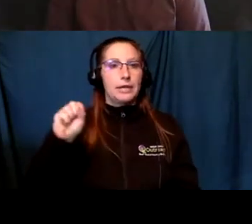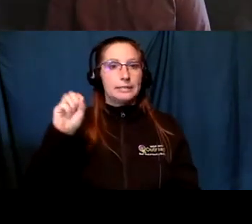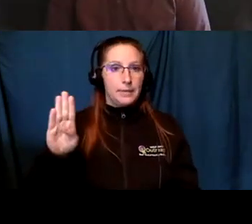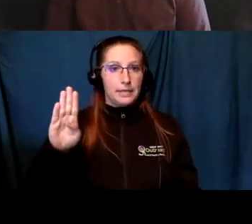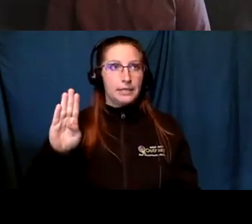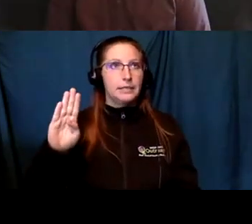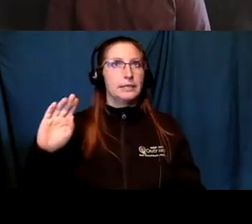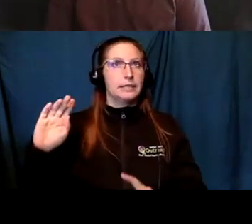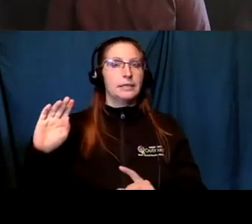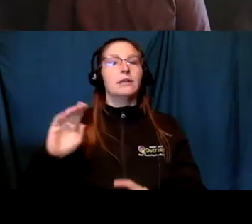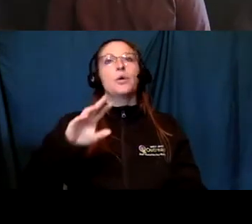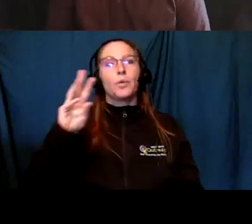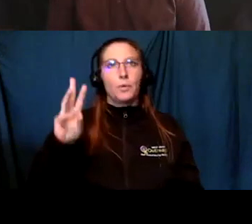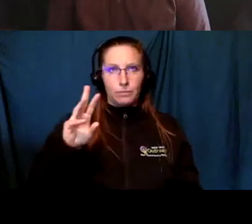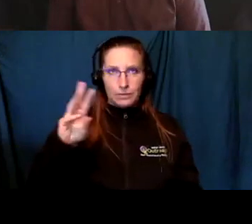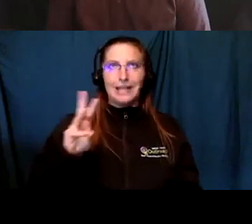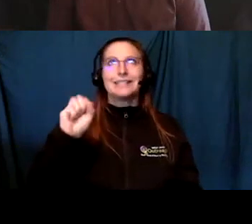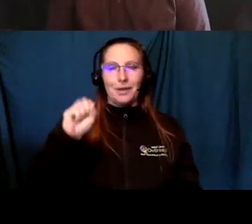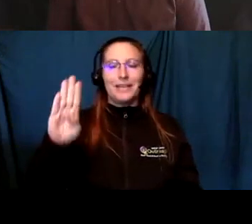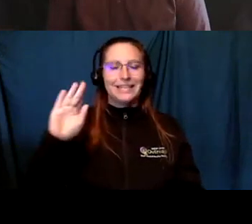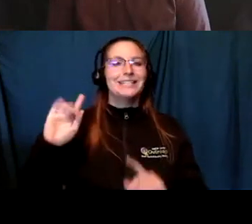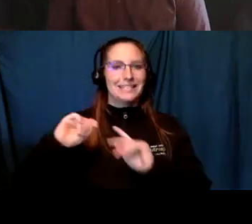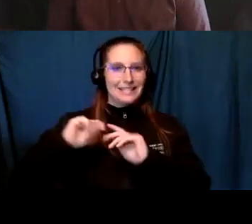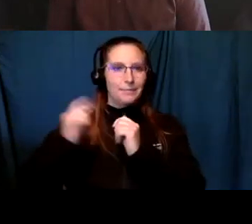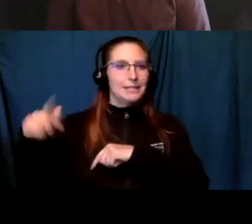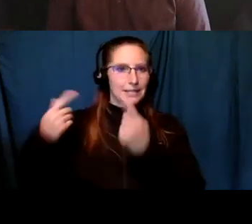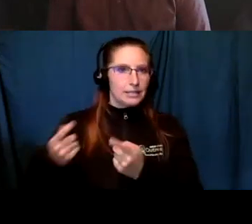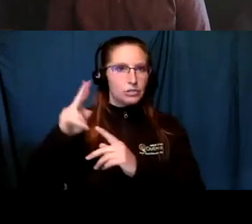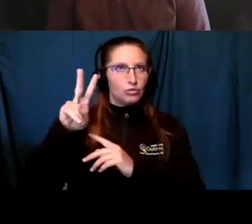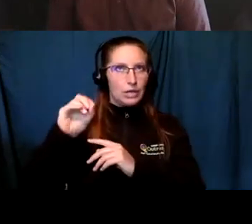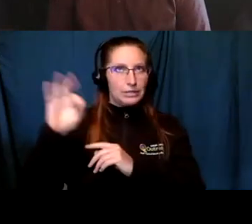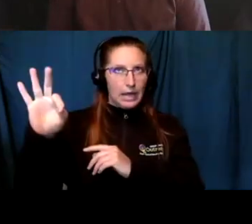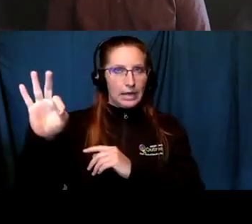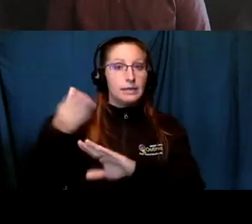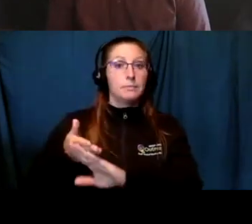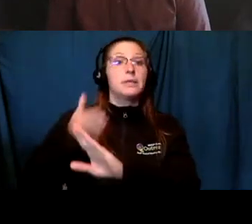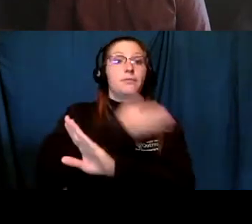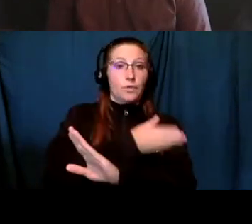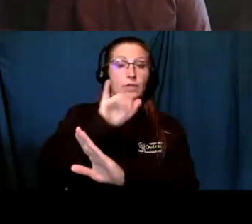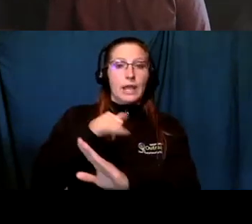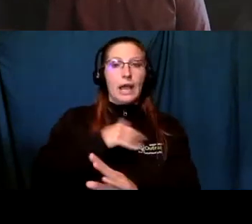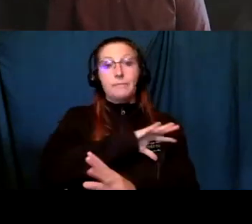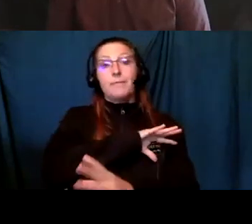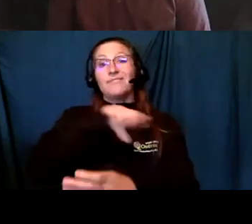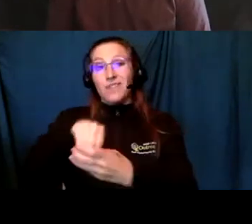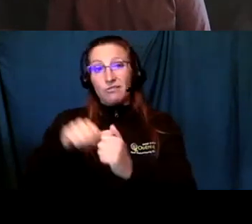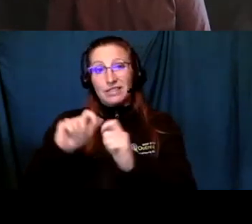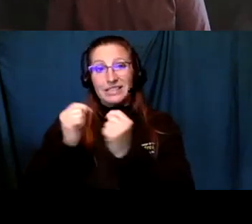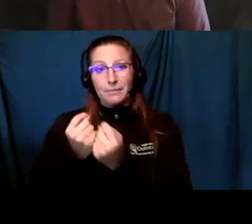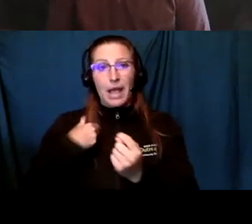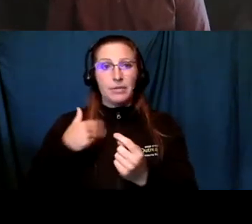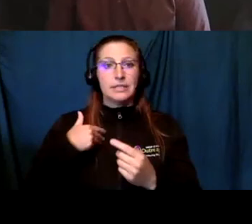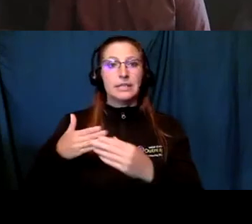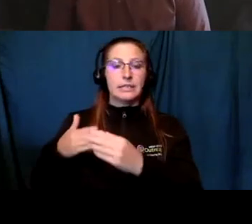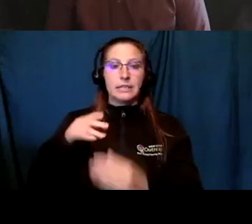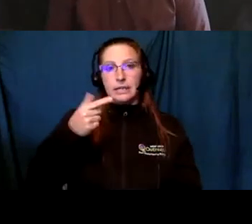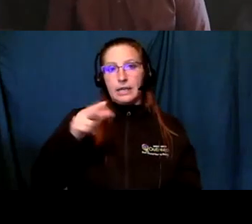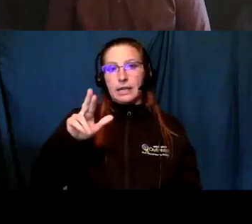since 2009. Before that I was also part of the team as a Guide by your Side parent guide